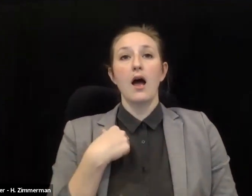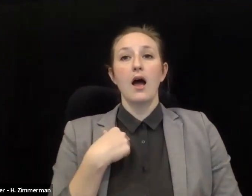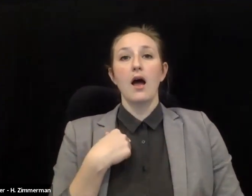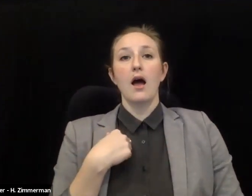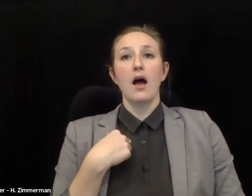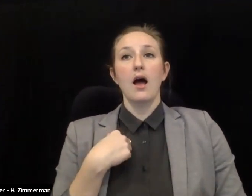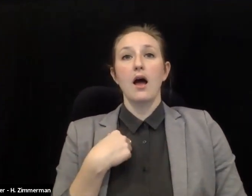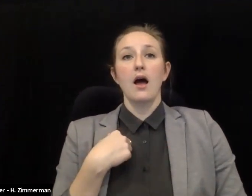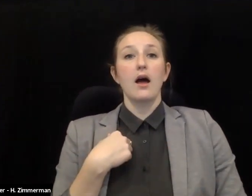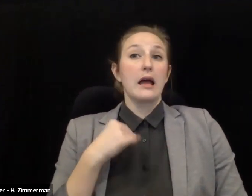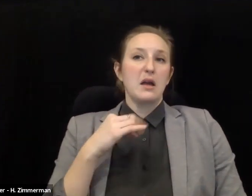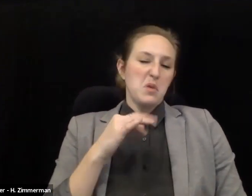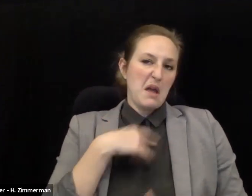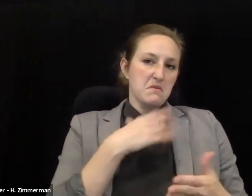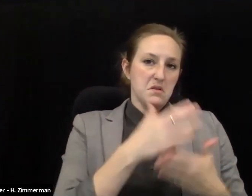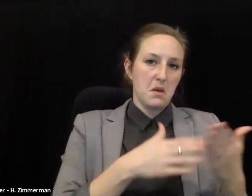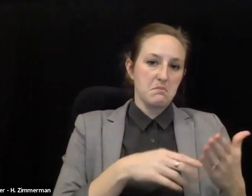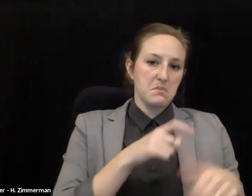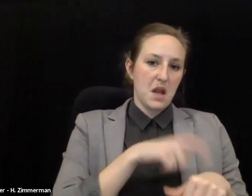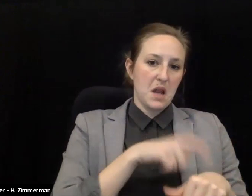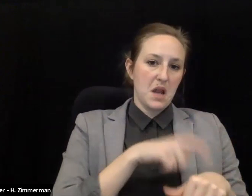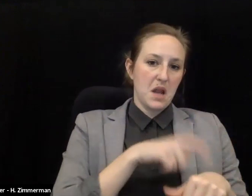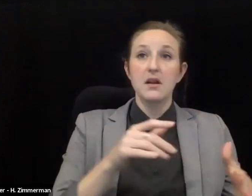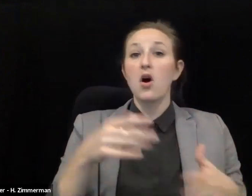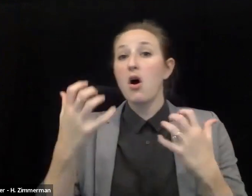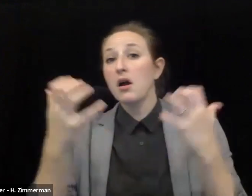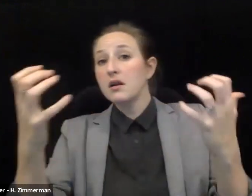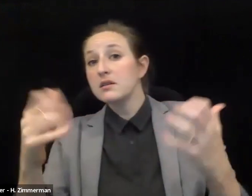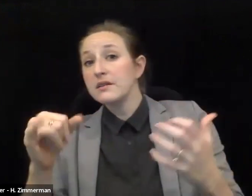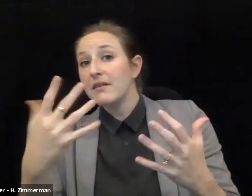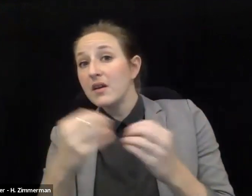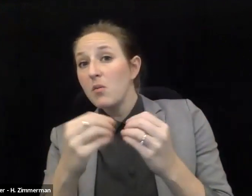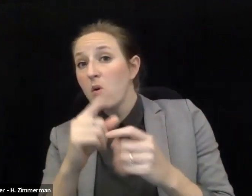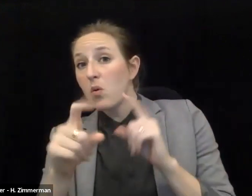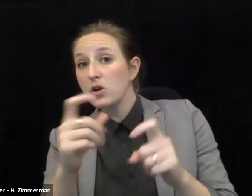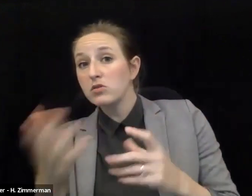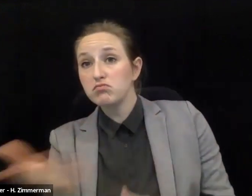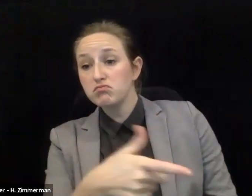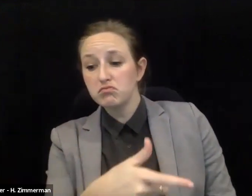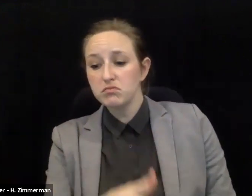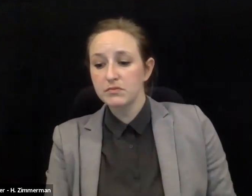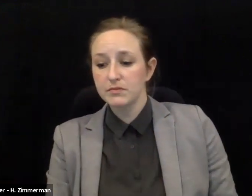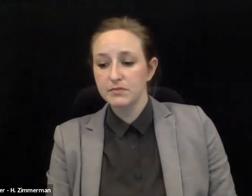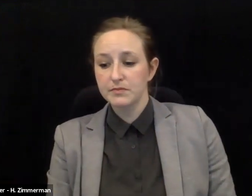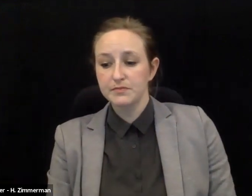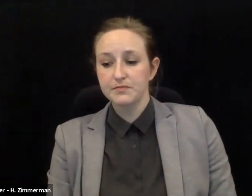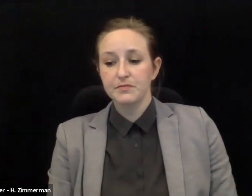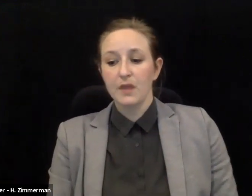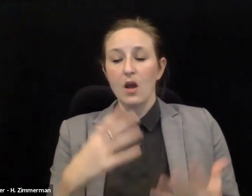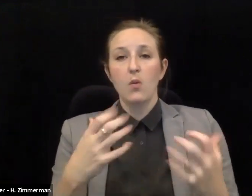time left. So audience members. If you have any more questions, but I would like to ask